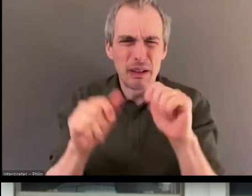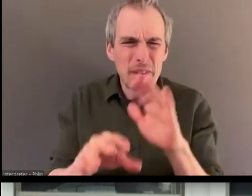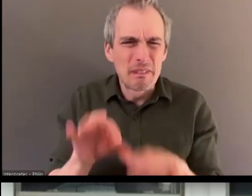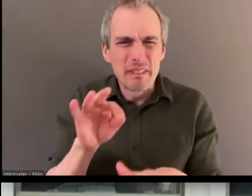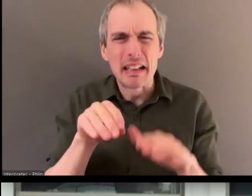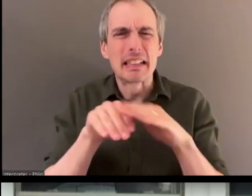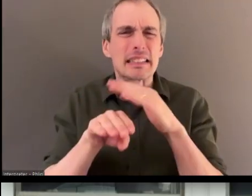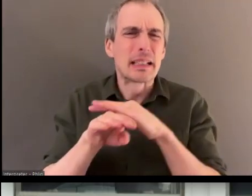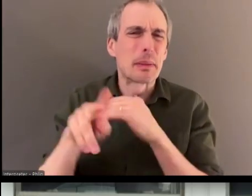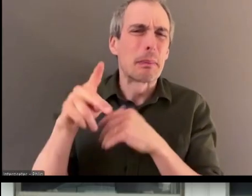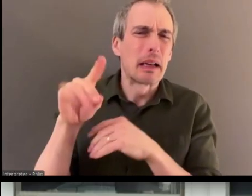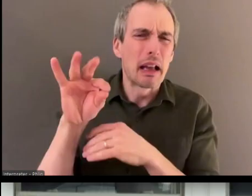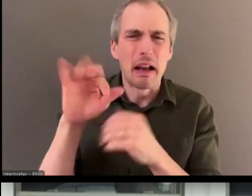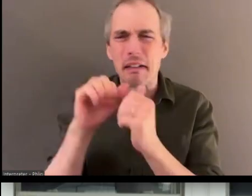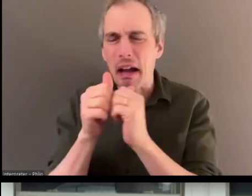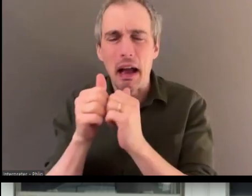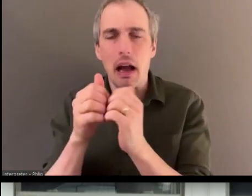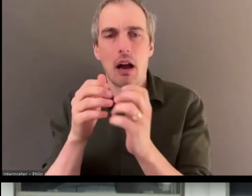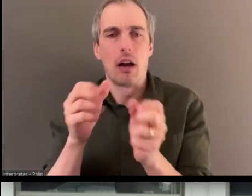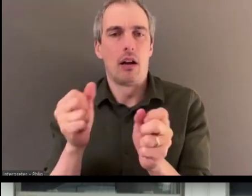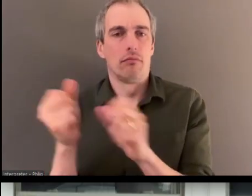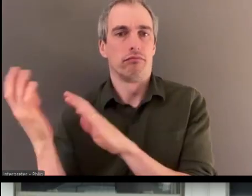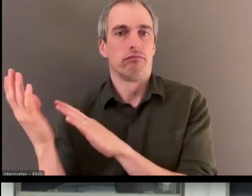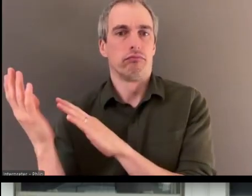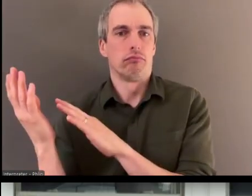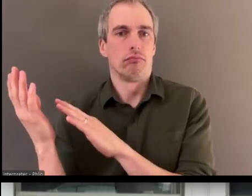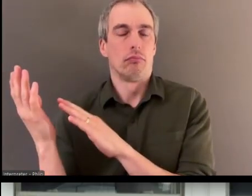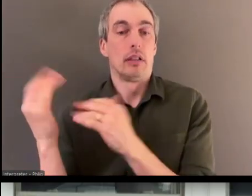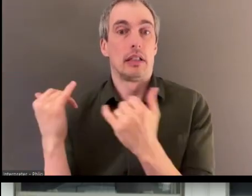we started to ask ourselves, how can we do this? Where can we go?